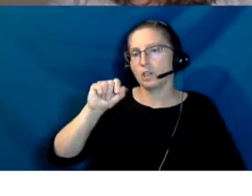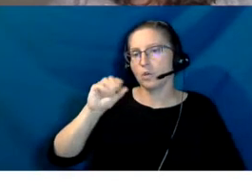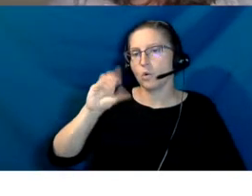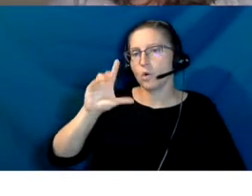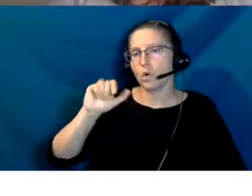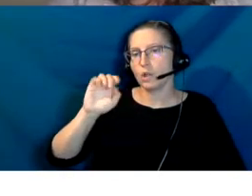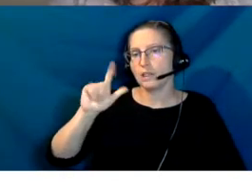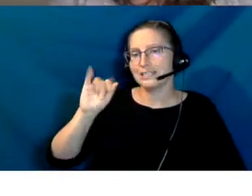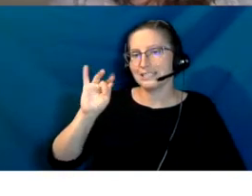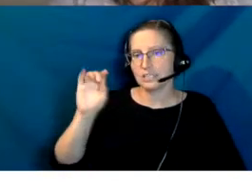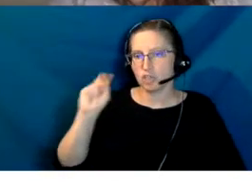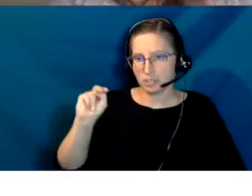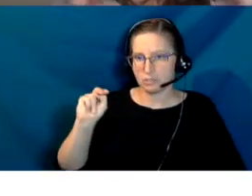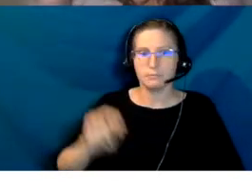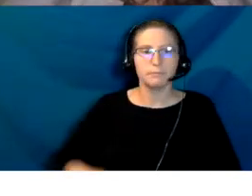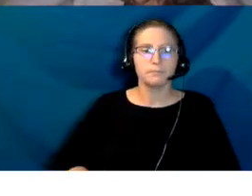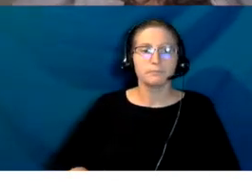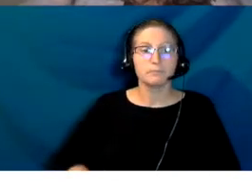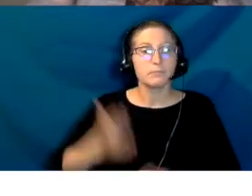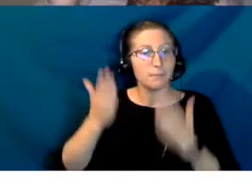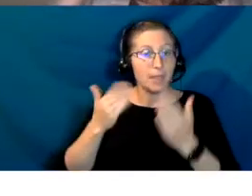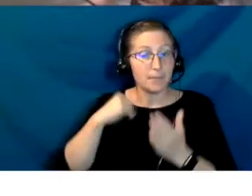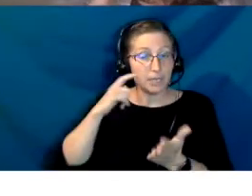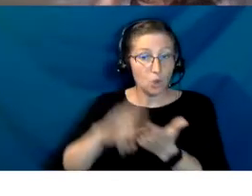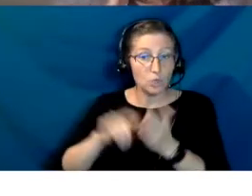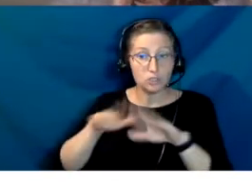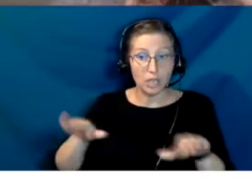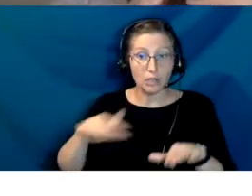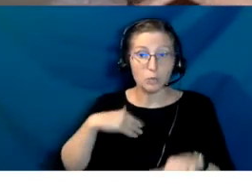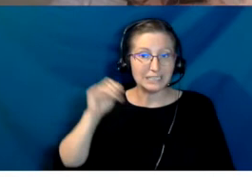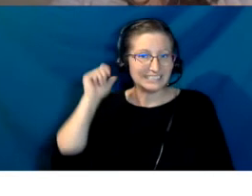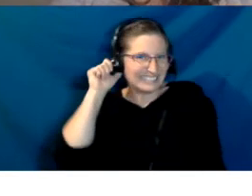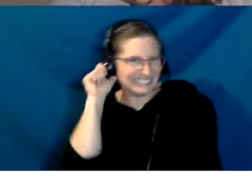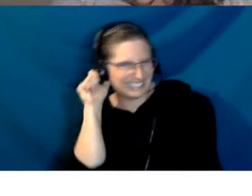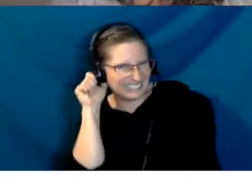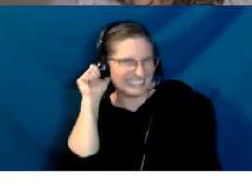ears, or they're covering their ears a lot, they're real sensitive to that sound. You